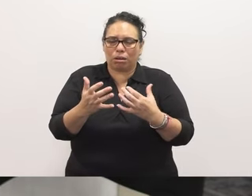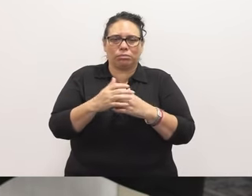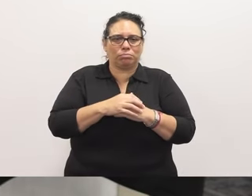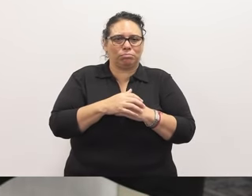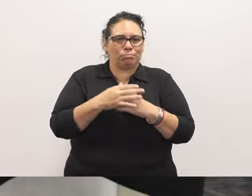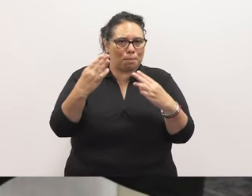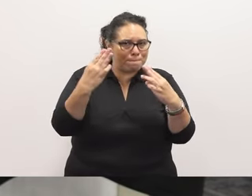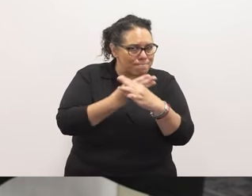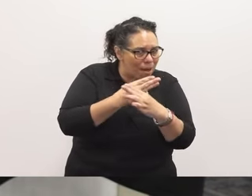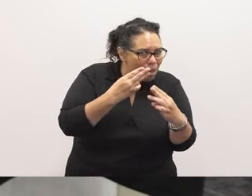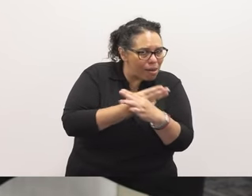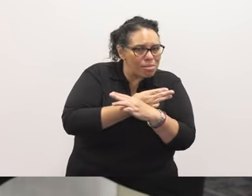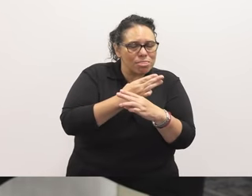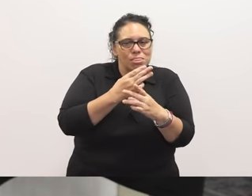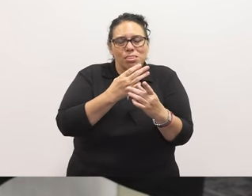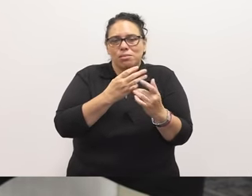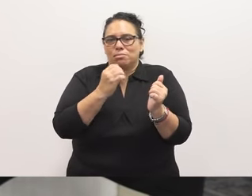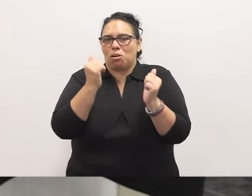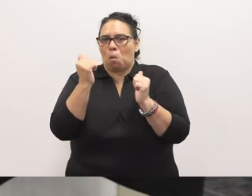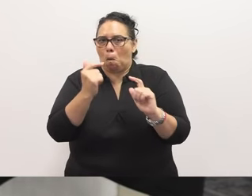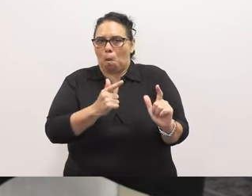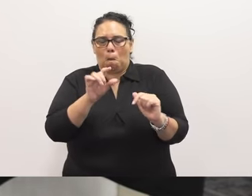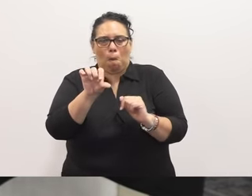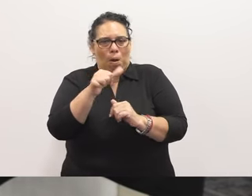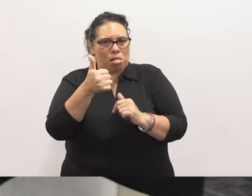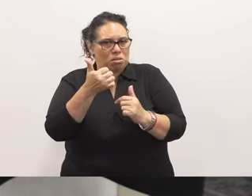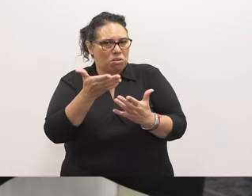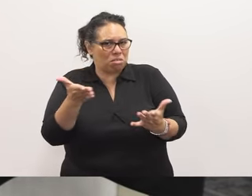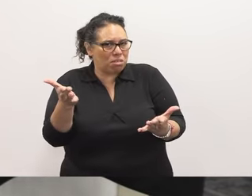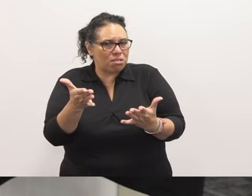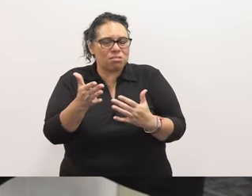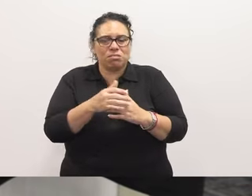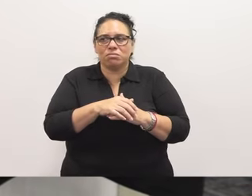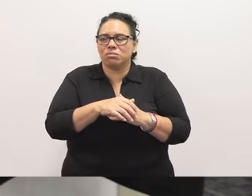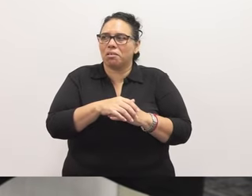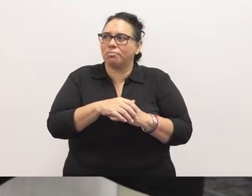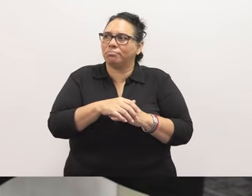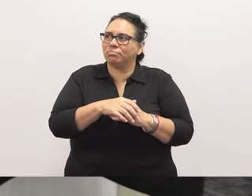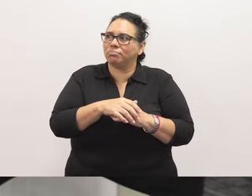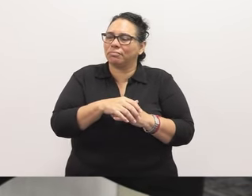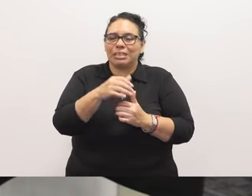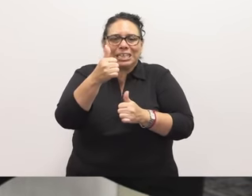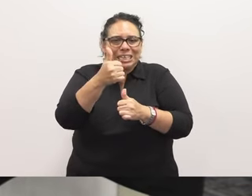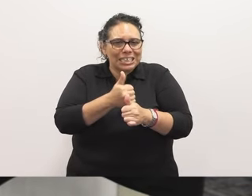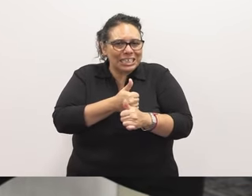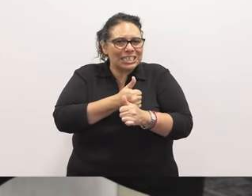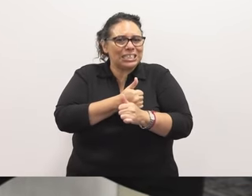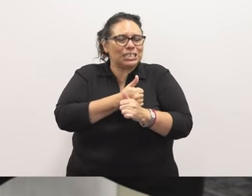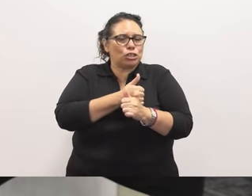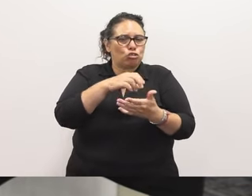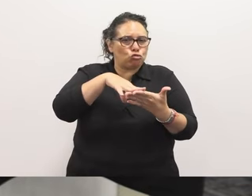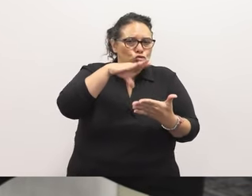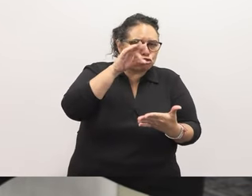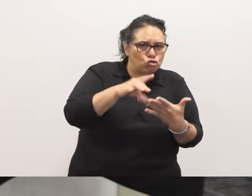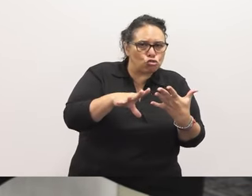and all the other things. And each student teacher relationship was their own.